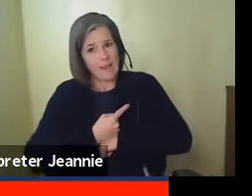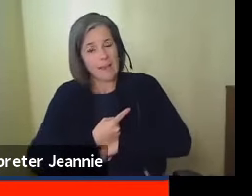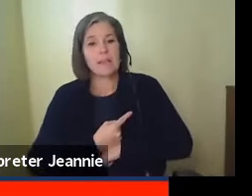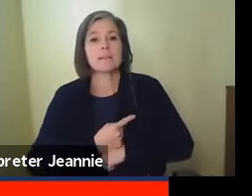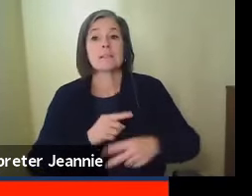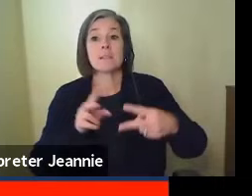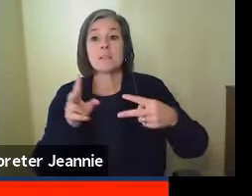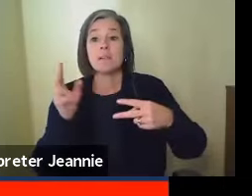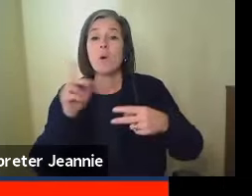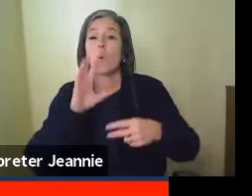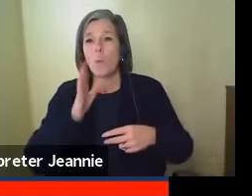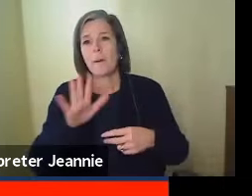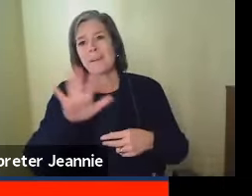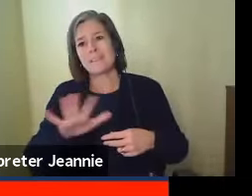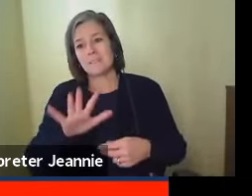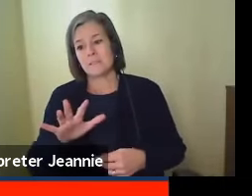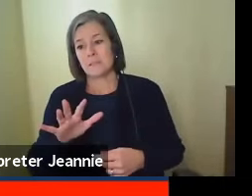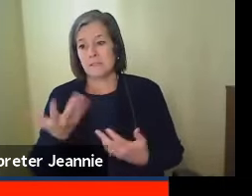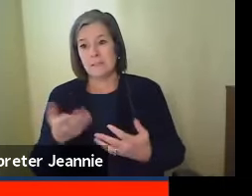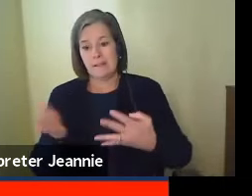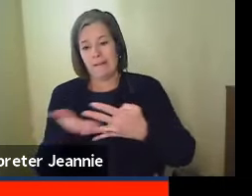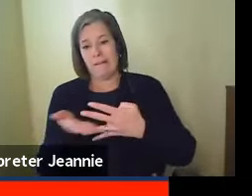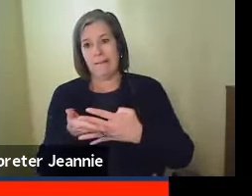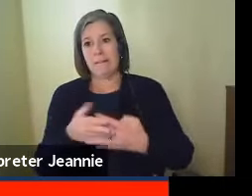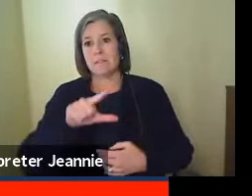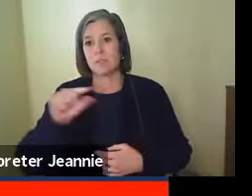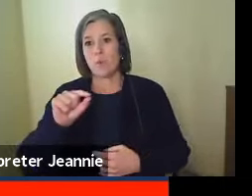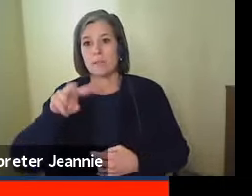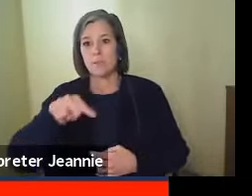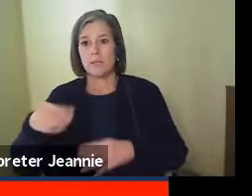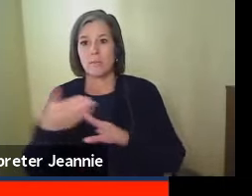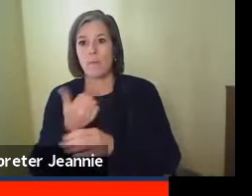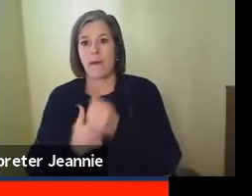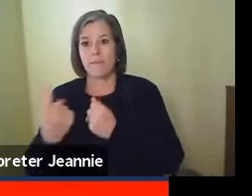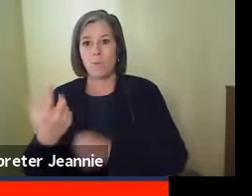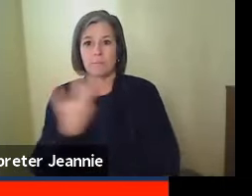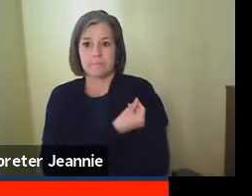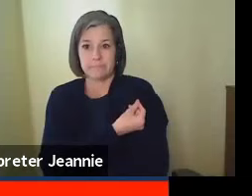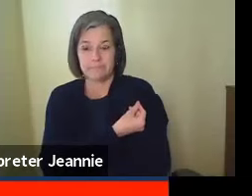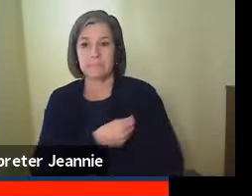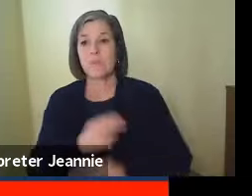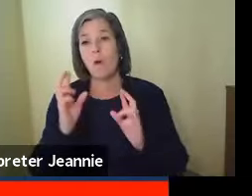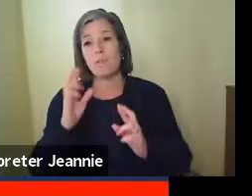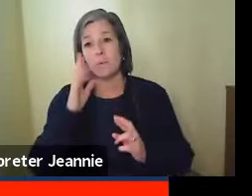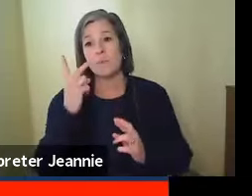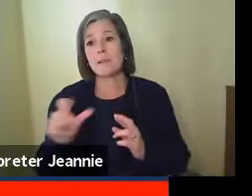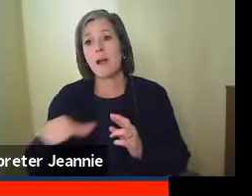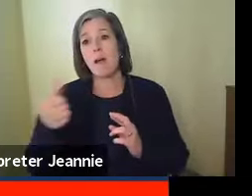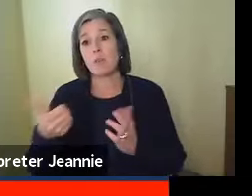into 2022 before we get everyone immunized. Hopefully we are going to see some other vaccines come on board. Hopefully there will